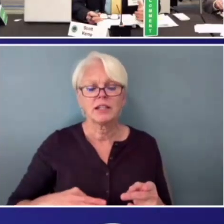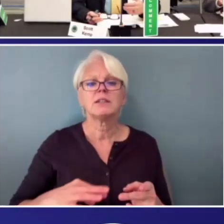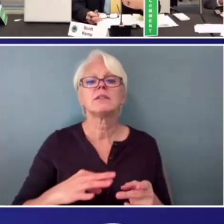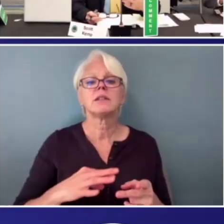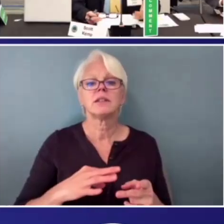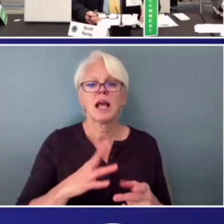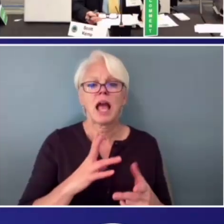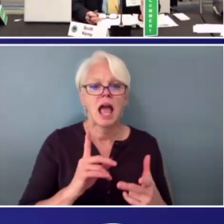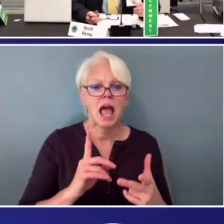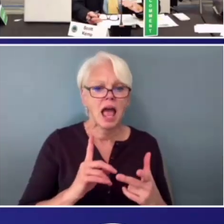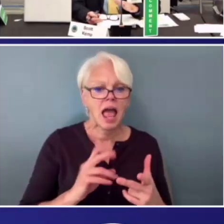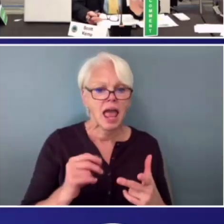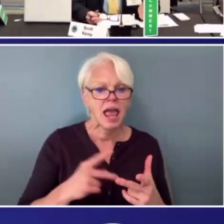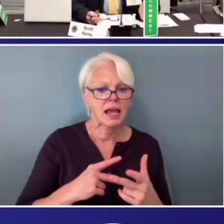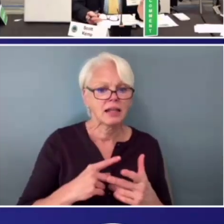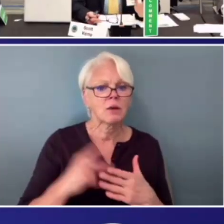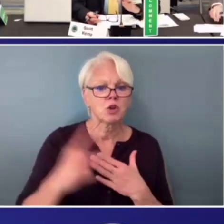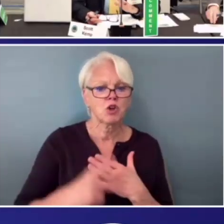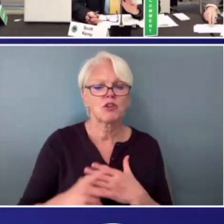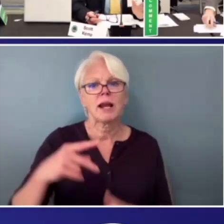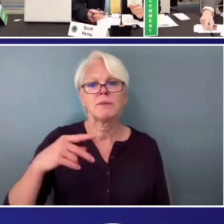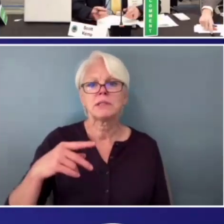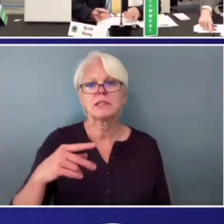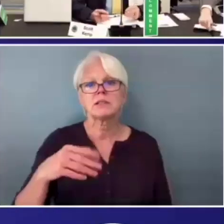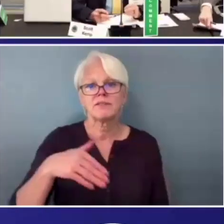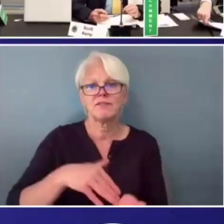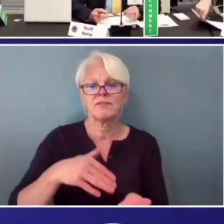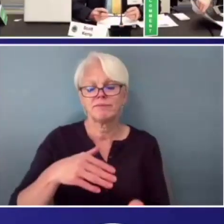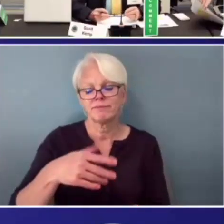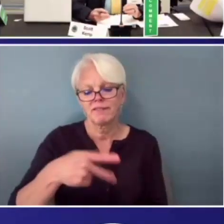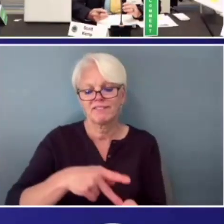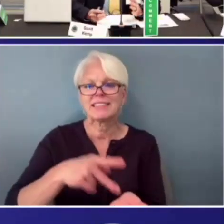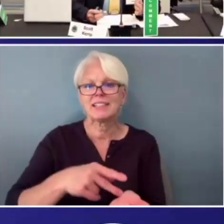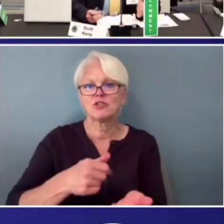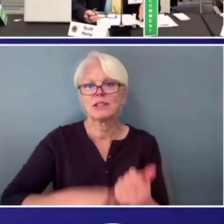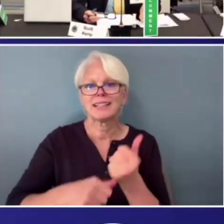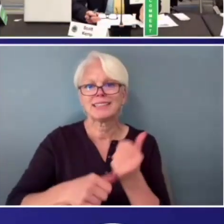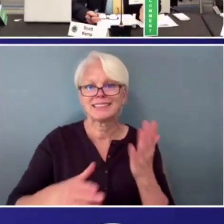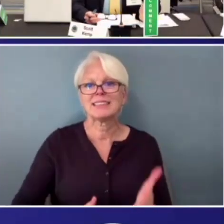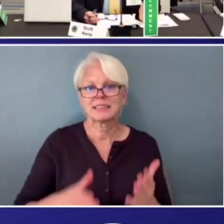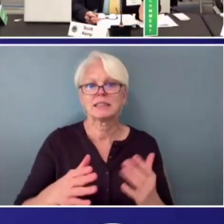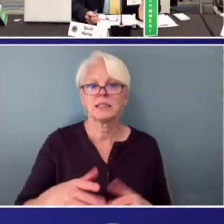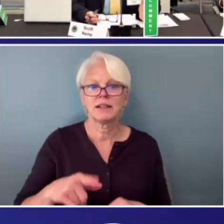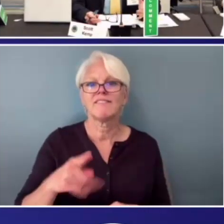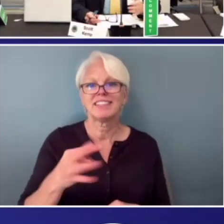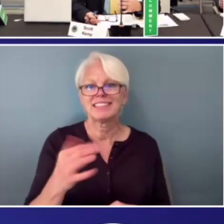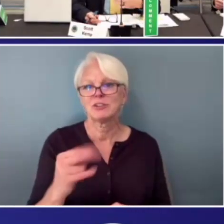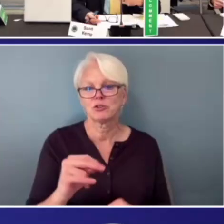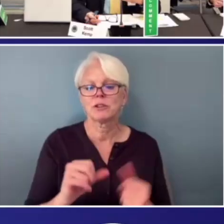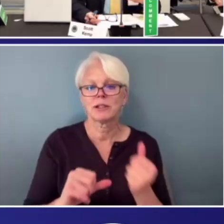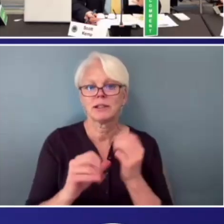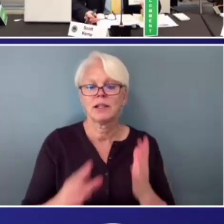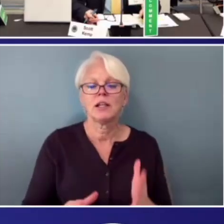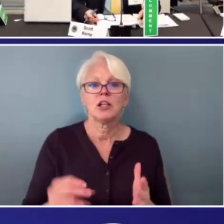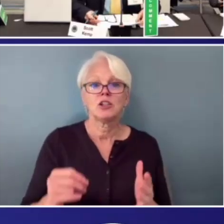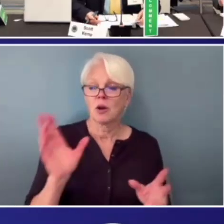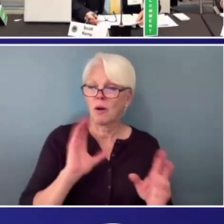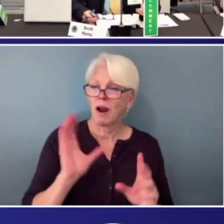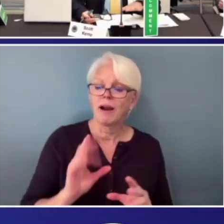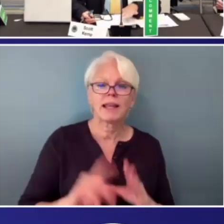And I've looked on their website, and I can't find anywhere on there that, you know, whether they're professional or not. So my understanding --